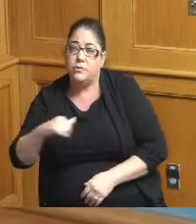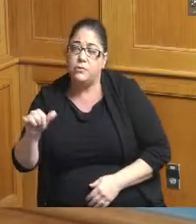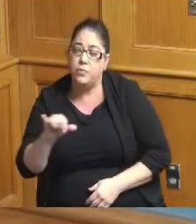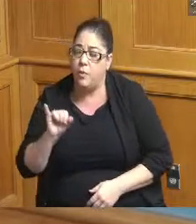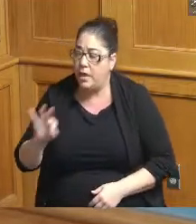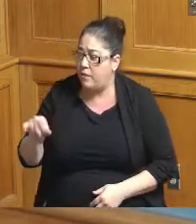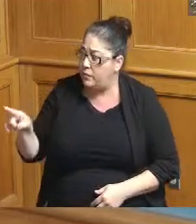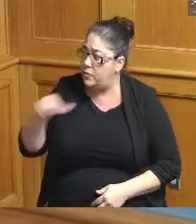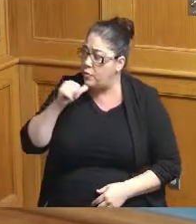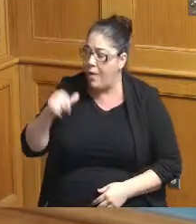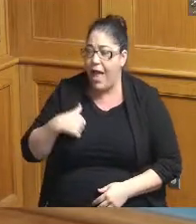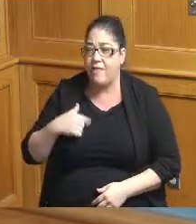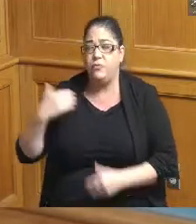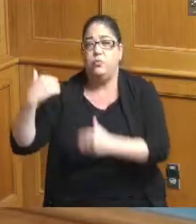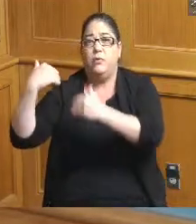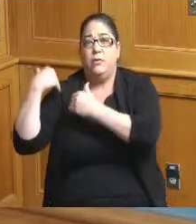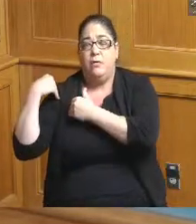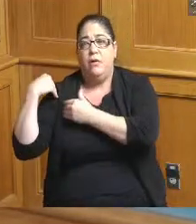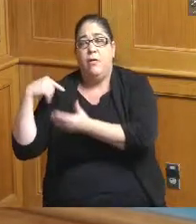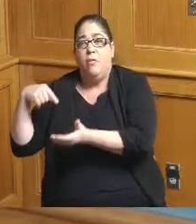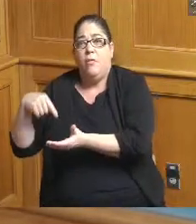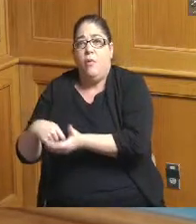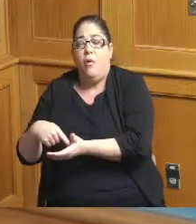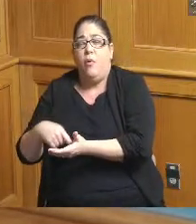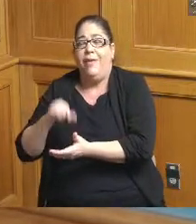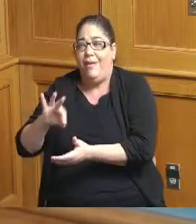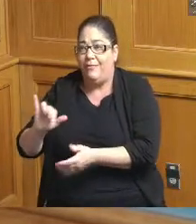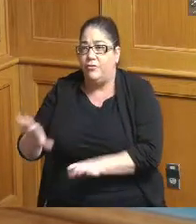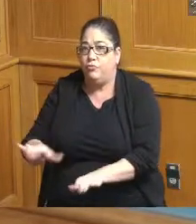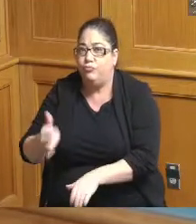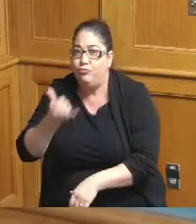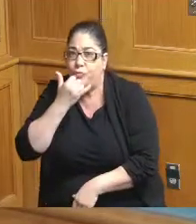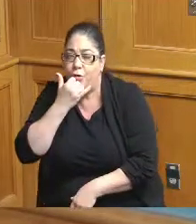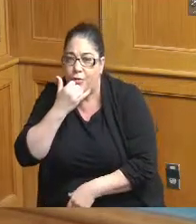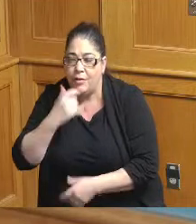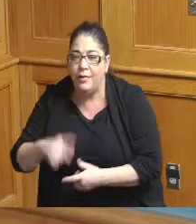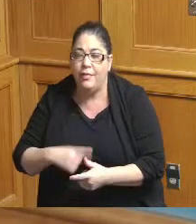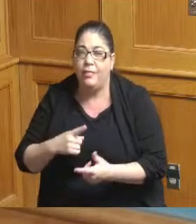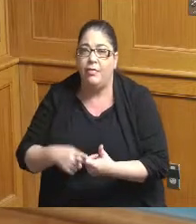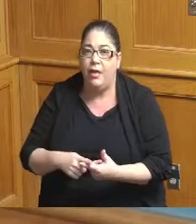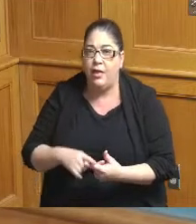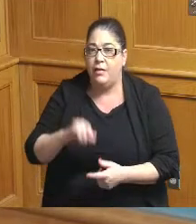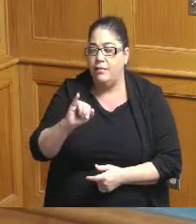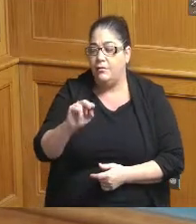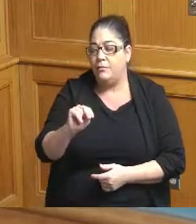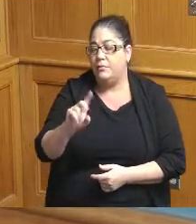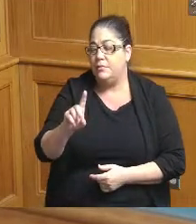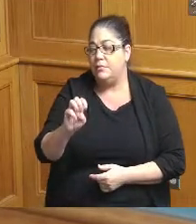the indemnification clause and somehow they're representing us without us even being in the room